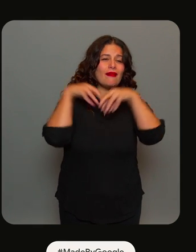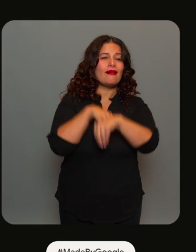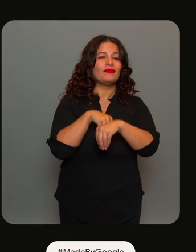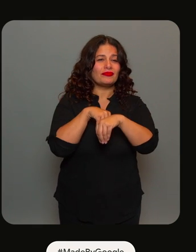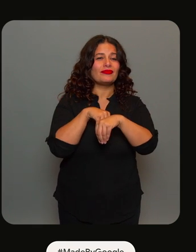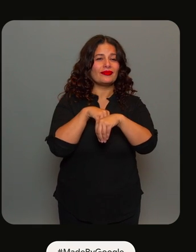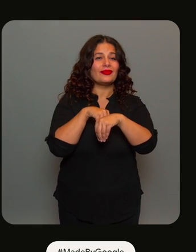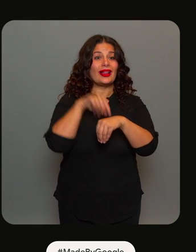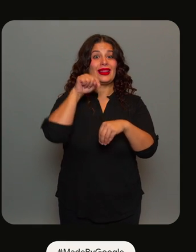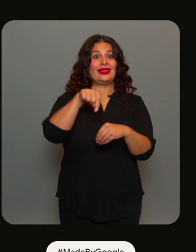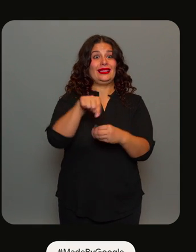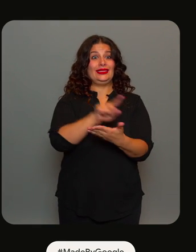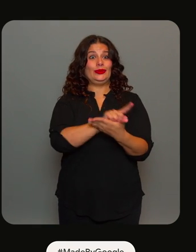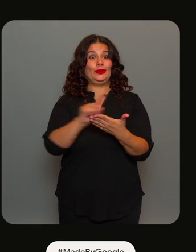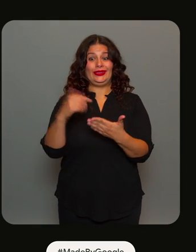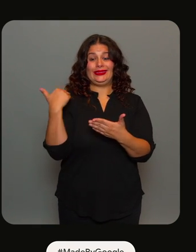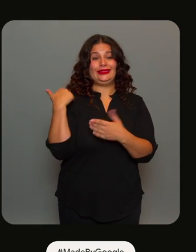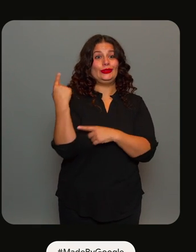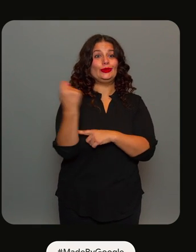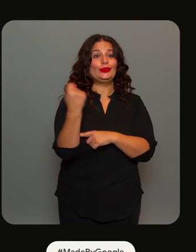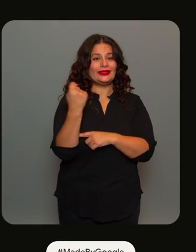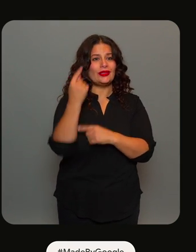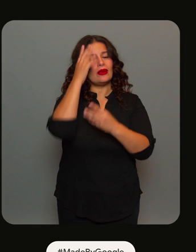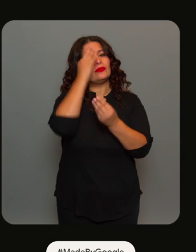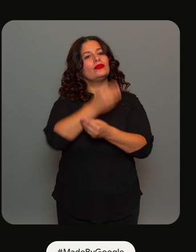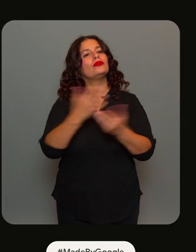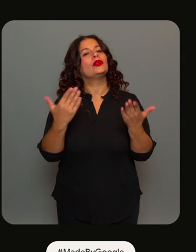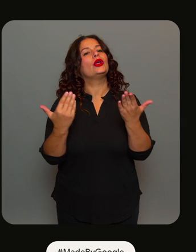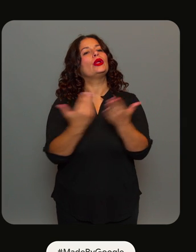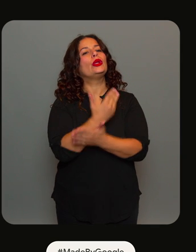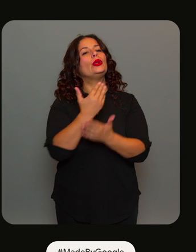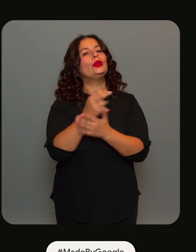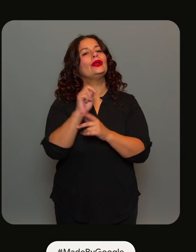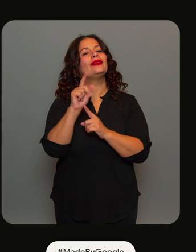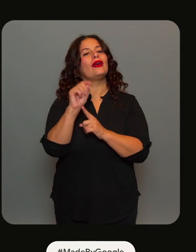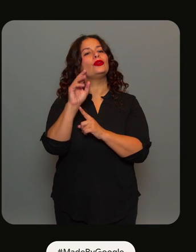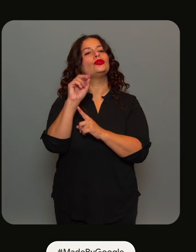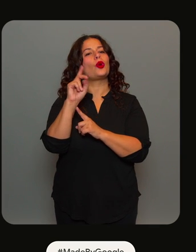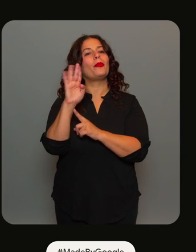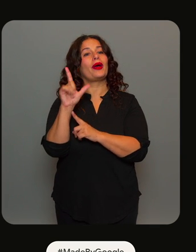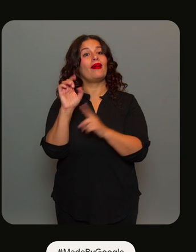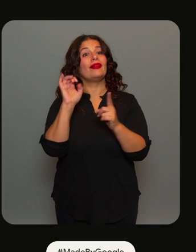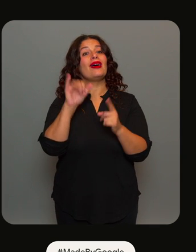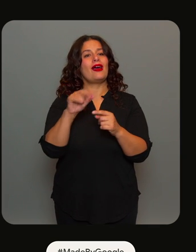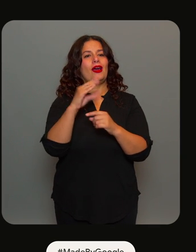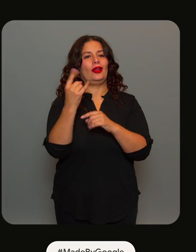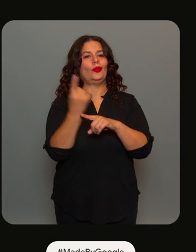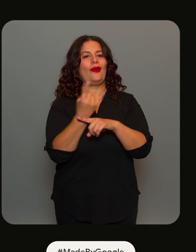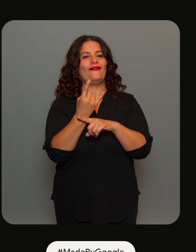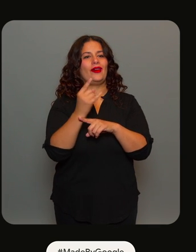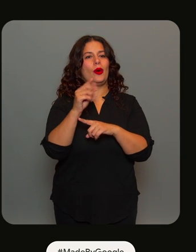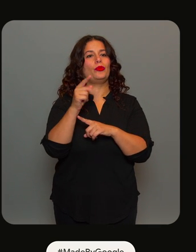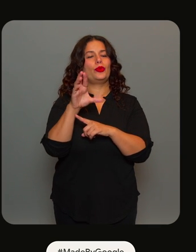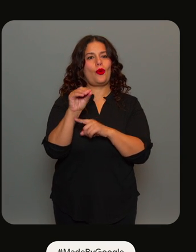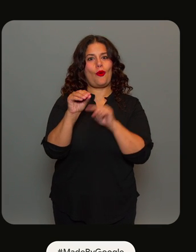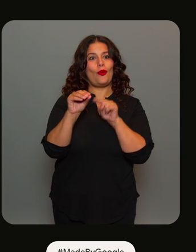with a new Nest Doorbell, and Nest Wifi Pro. And today, you saw the latest members of the Pixel Family.